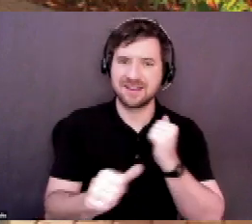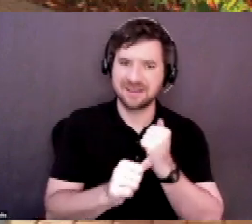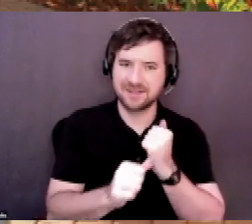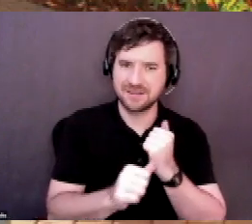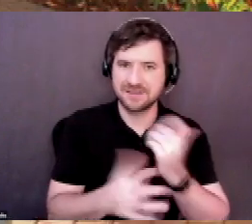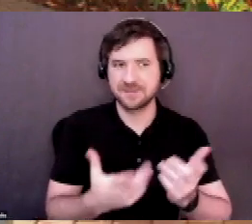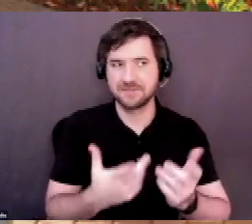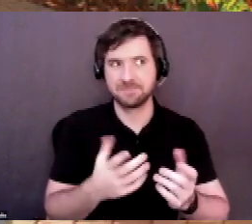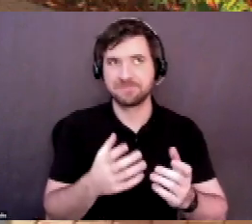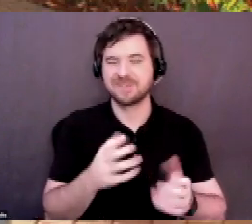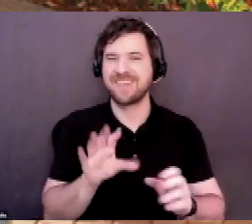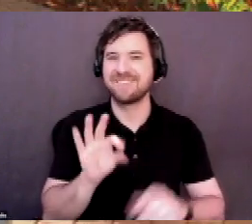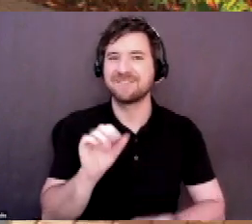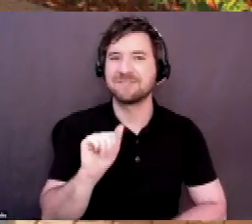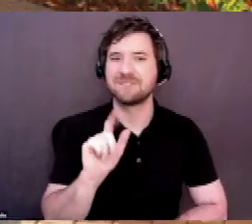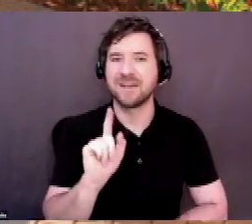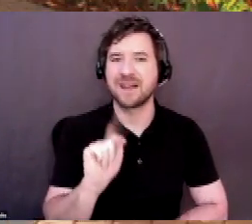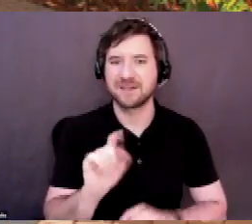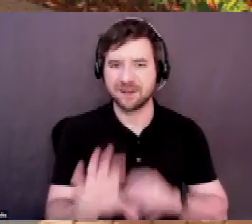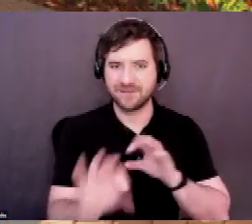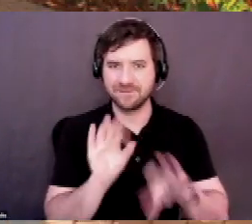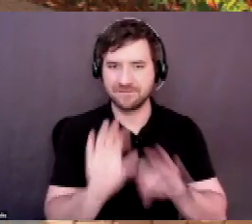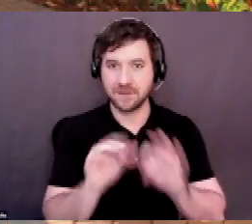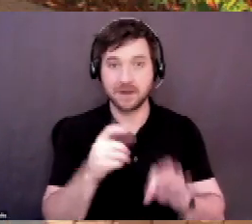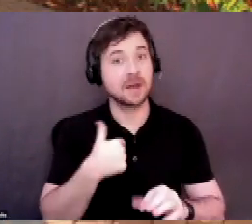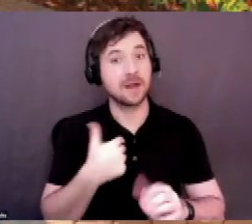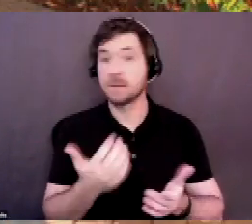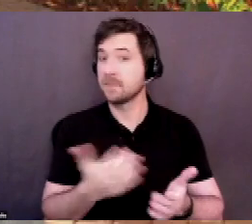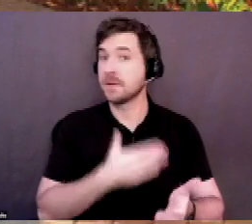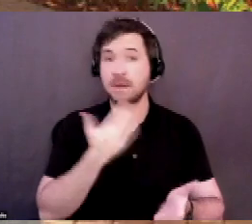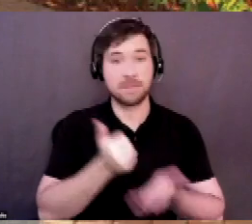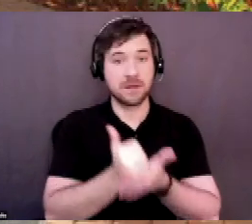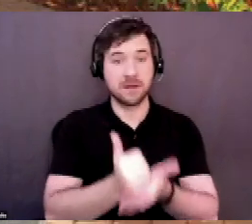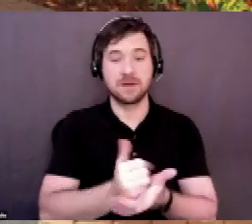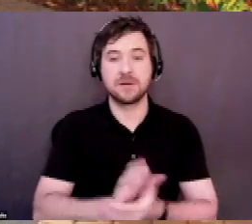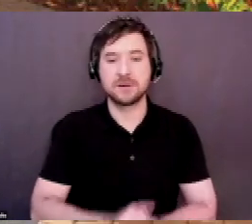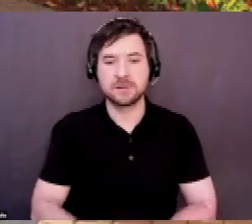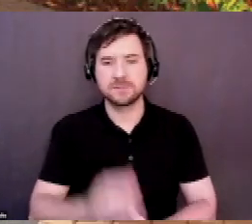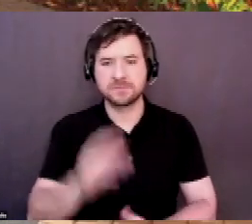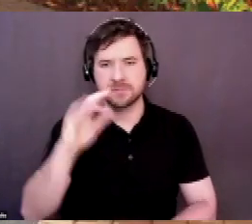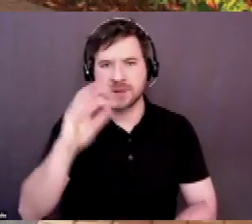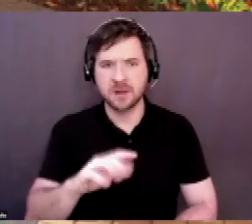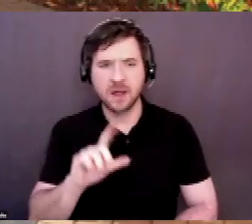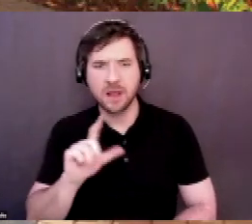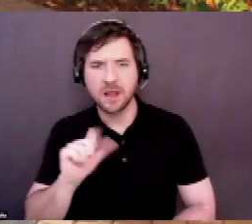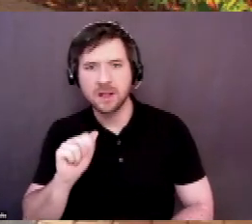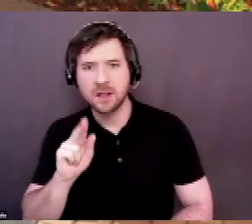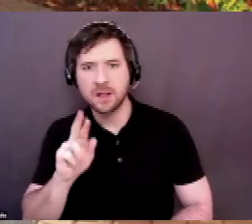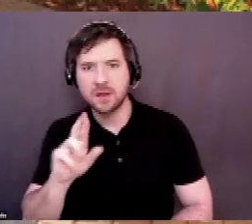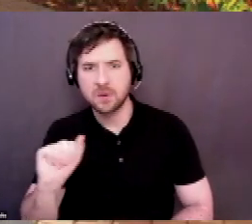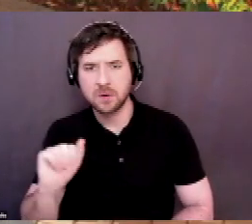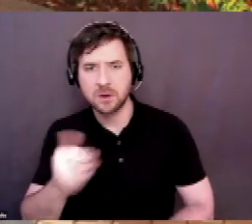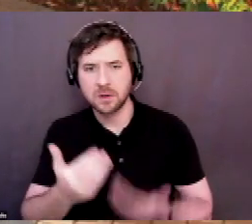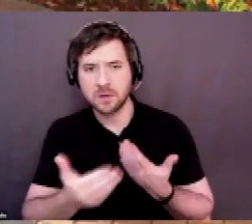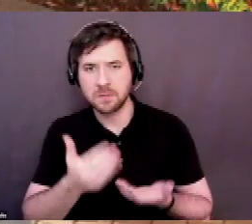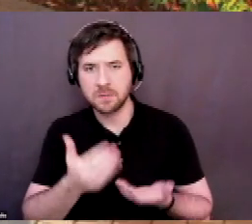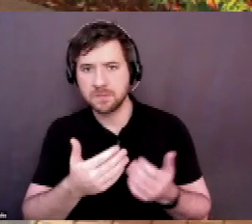I'm happy to help Laura. I might have you take this one.